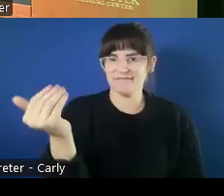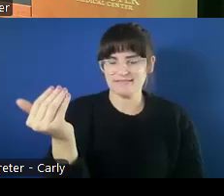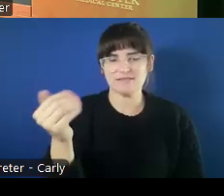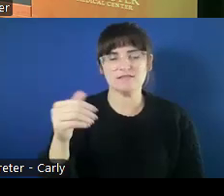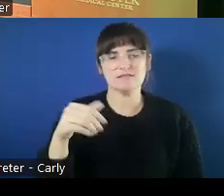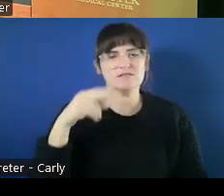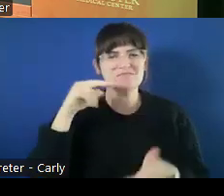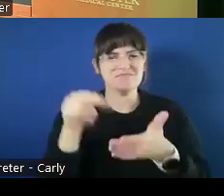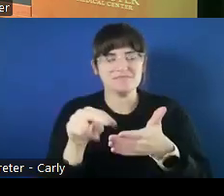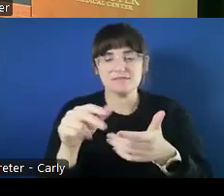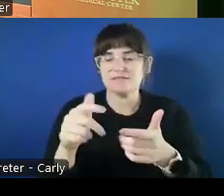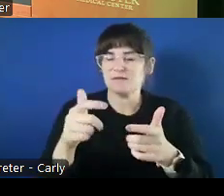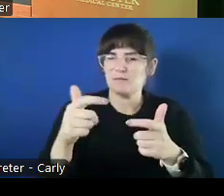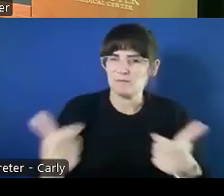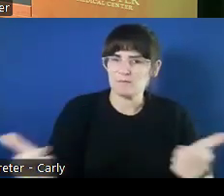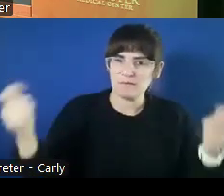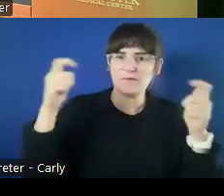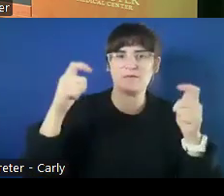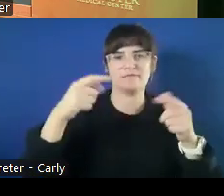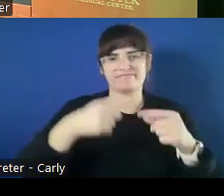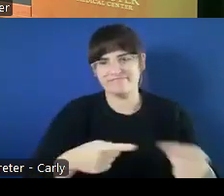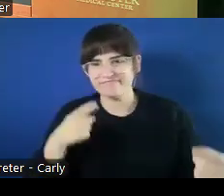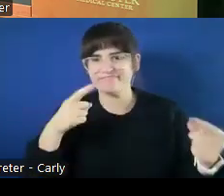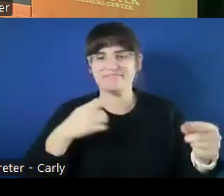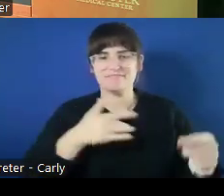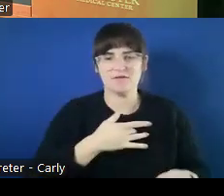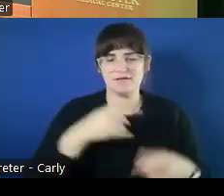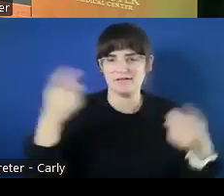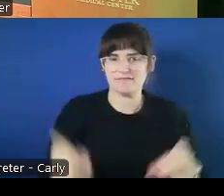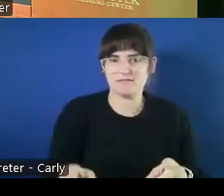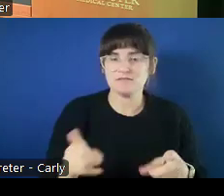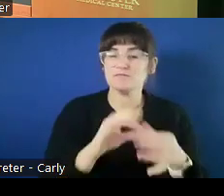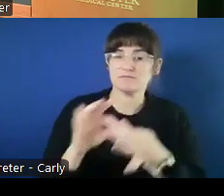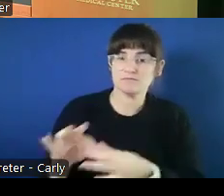at kind of major adverse cardiac events and the relationships between well-being and those cardiac